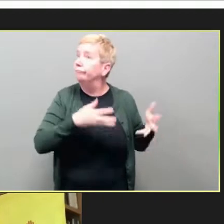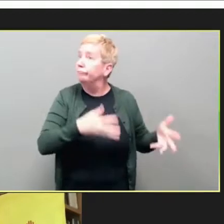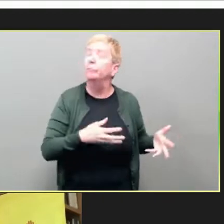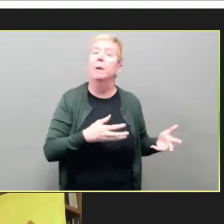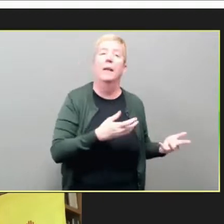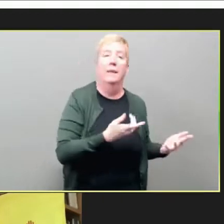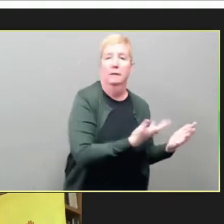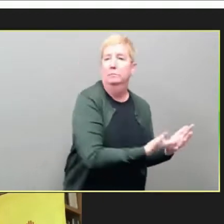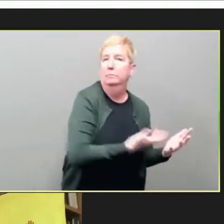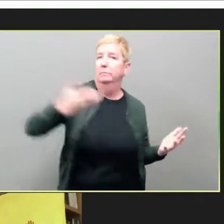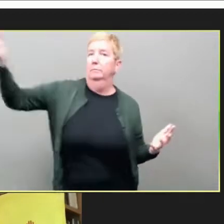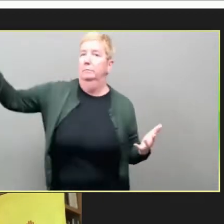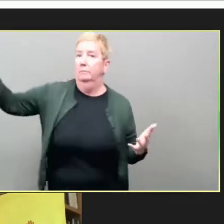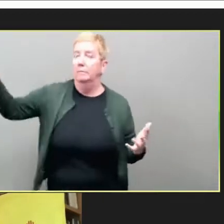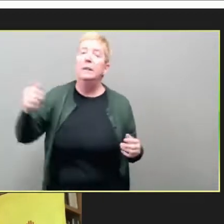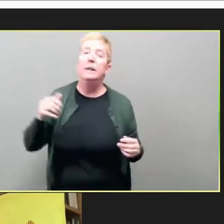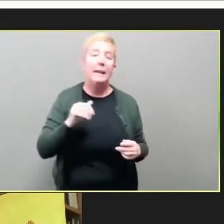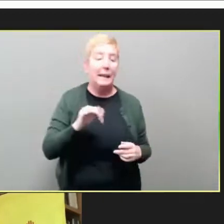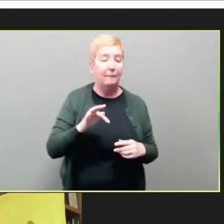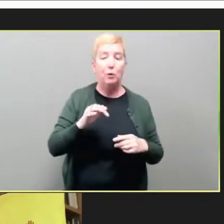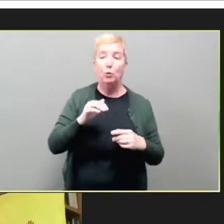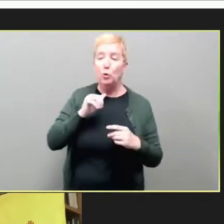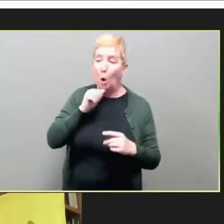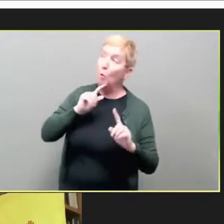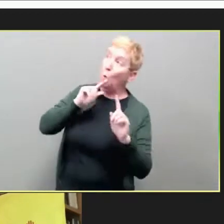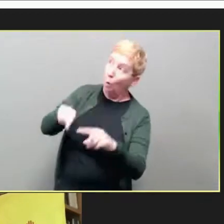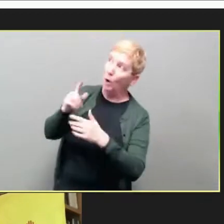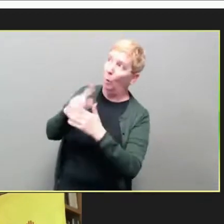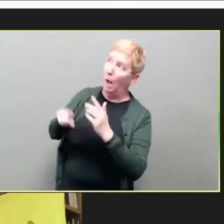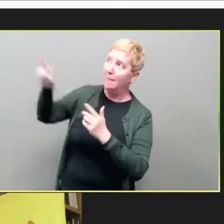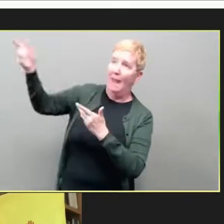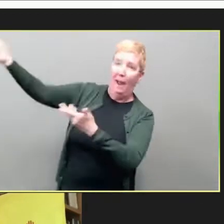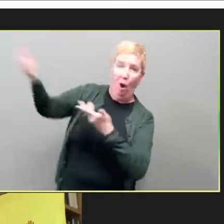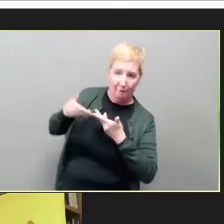available to you would be put into a federal pool. And then as a state,